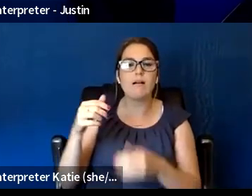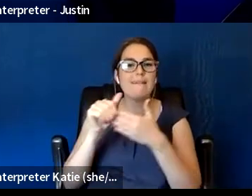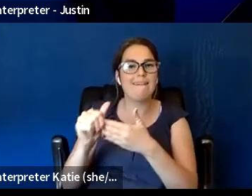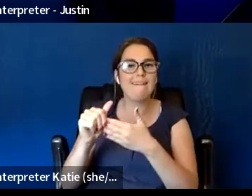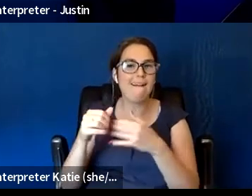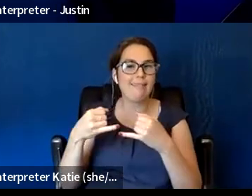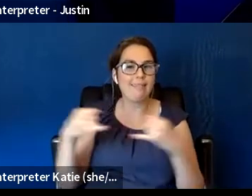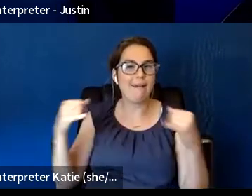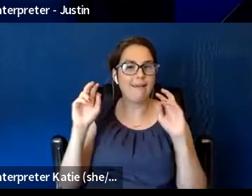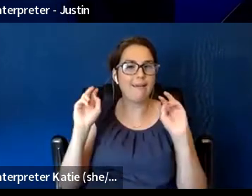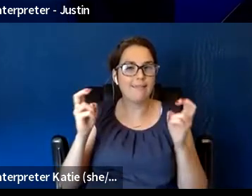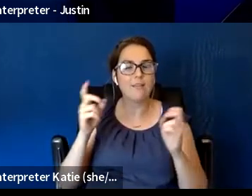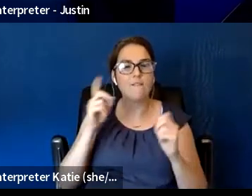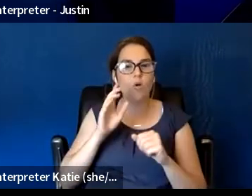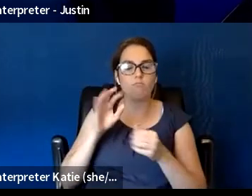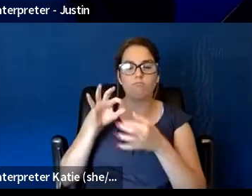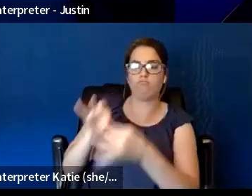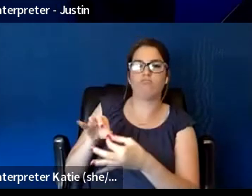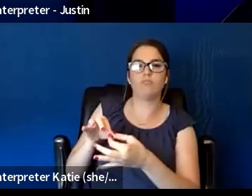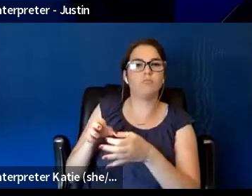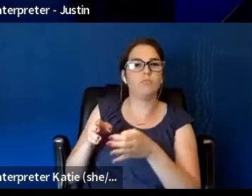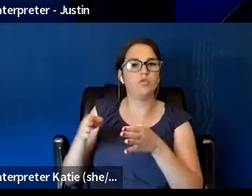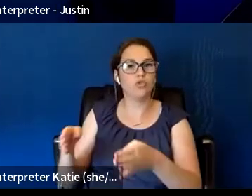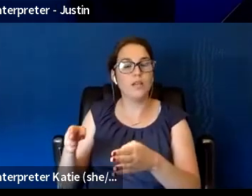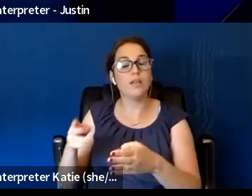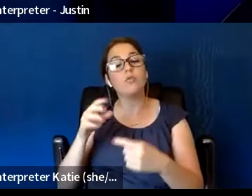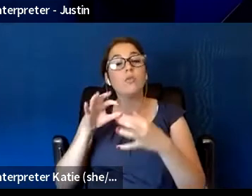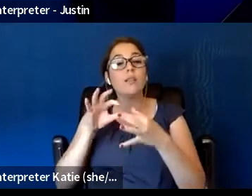the prescriptions we give and their side effects